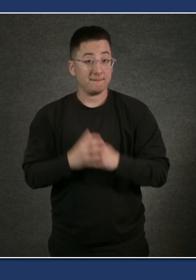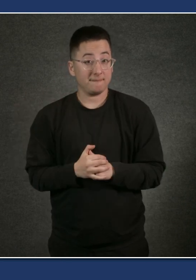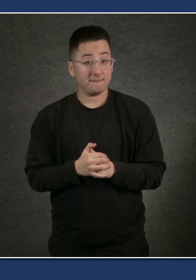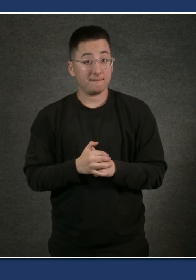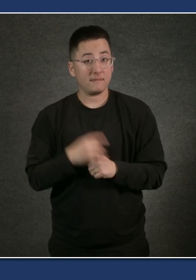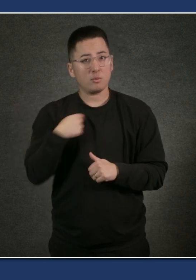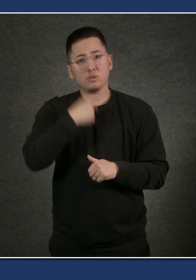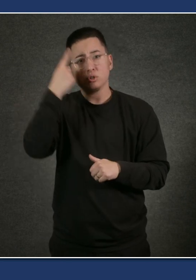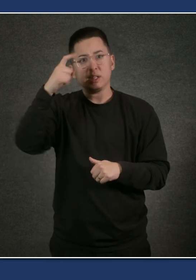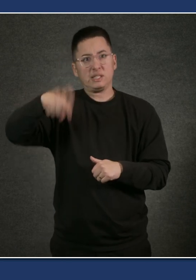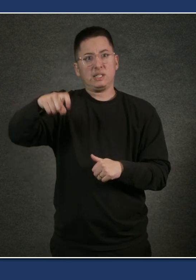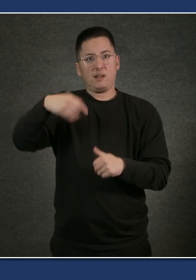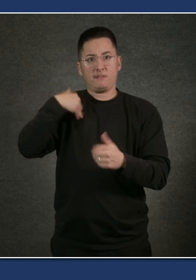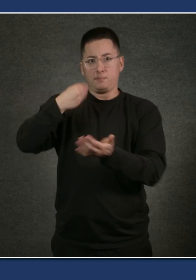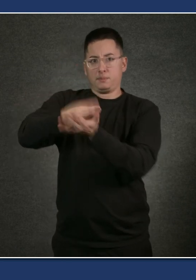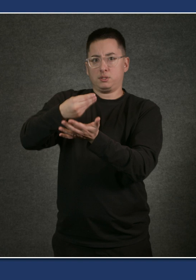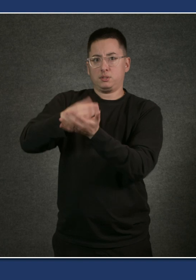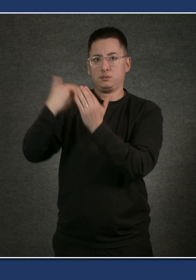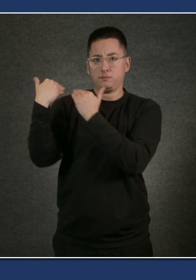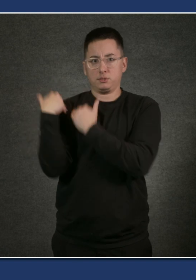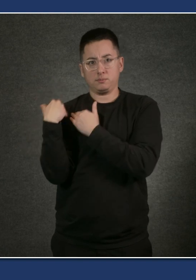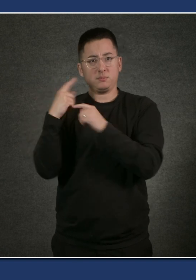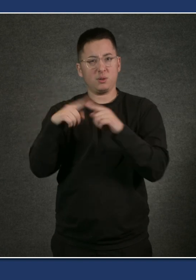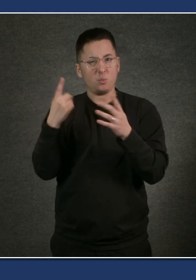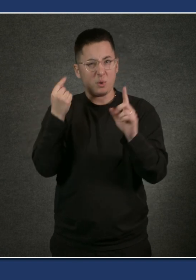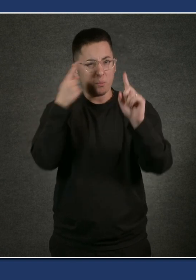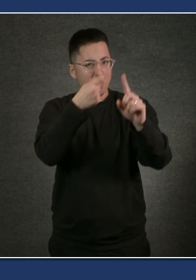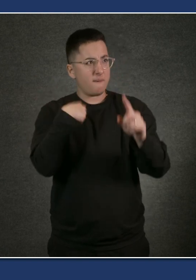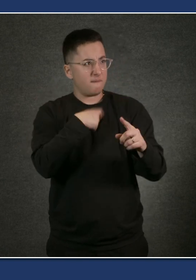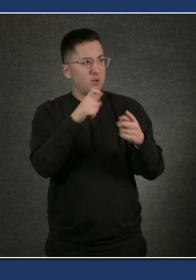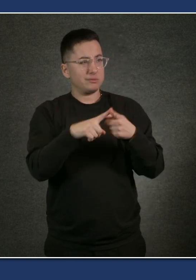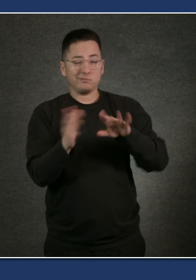It is important to recognize that most people will experience